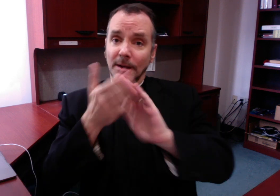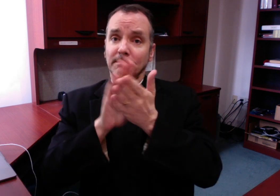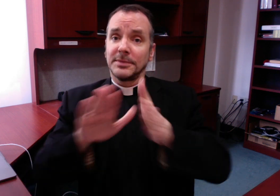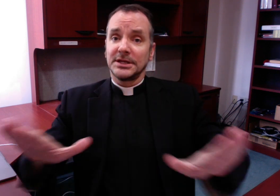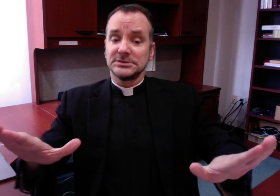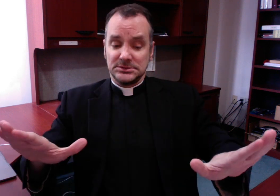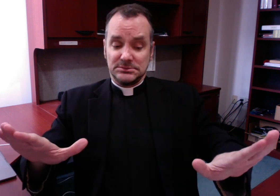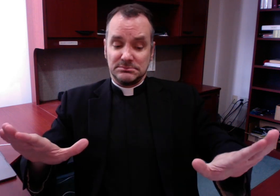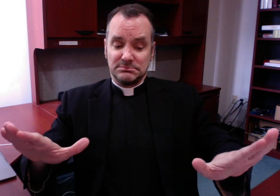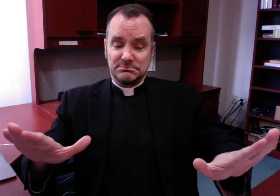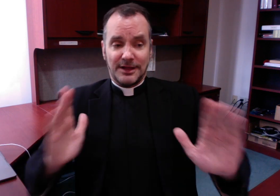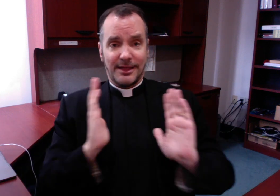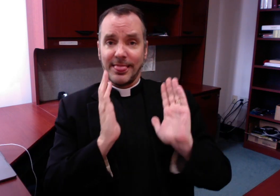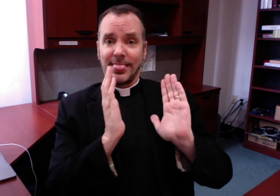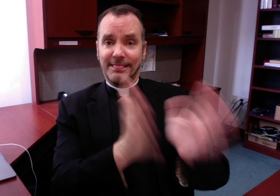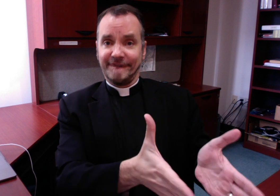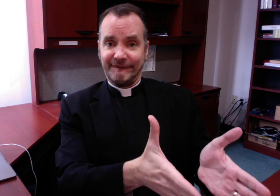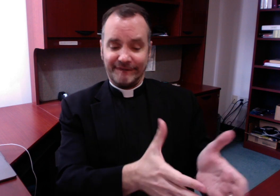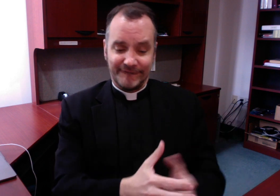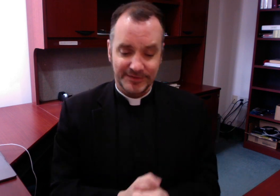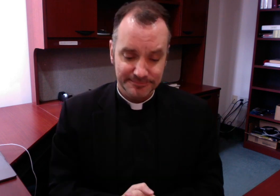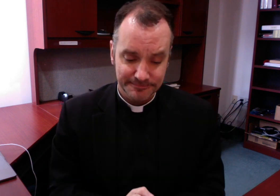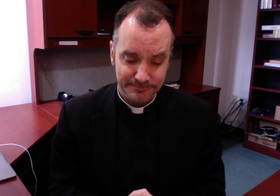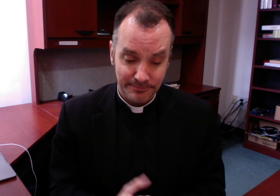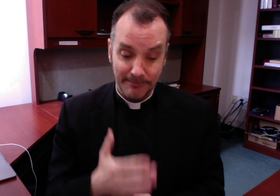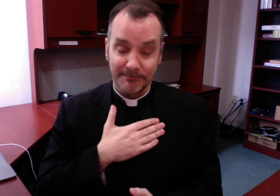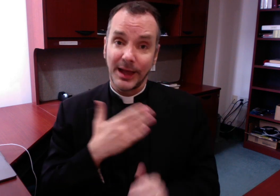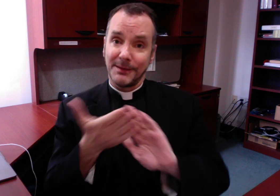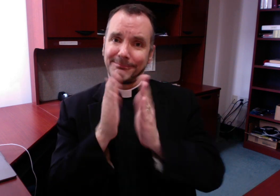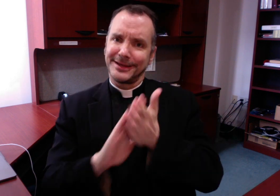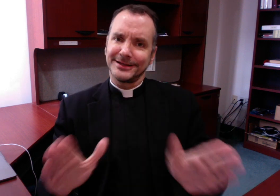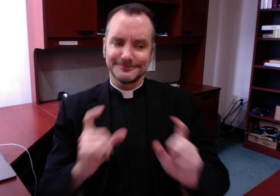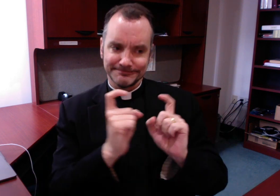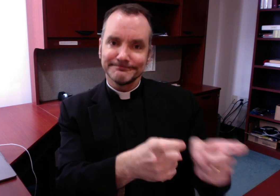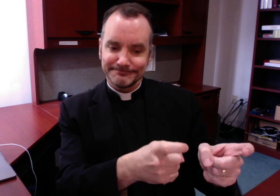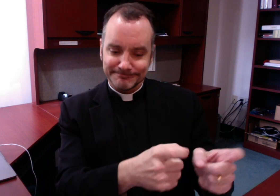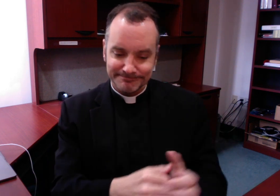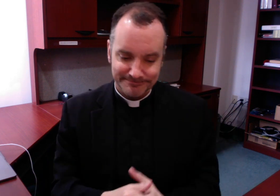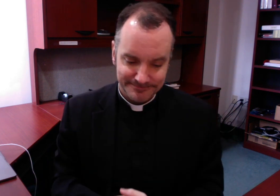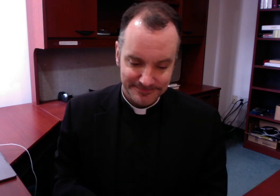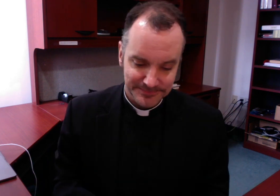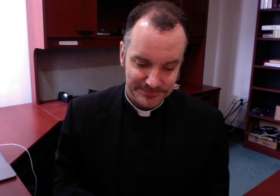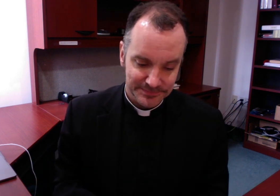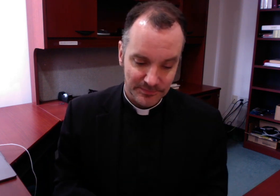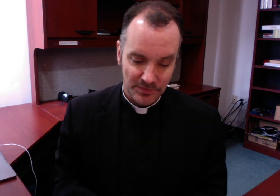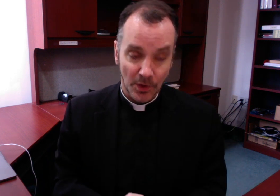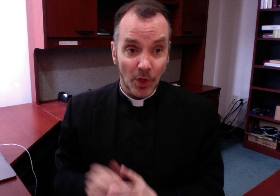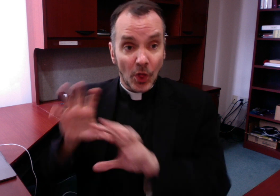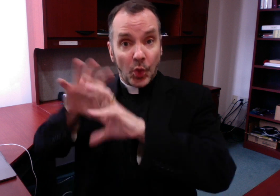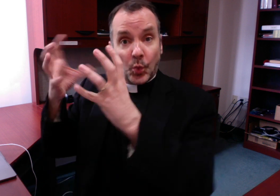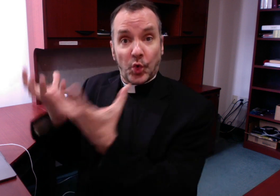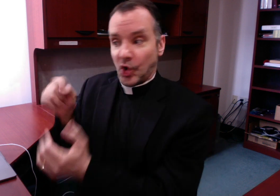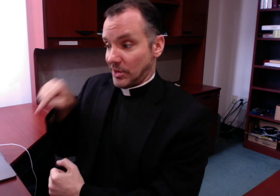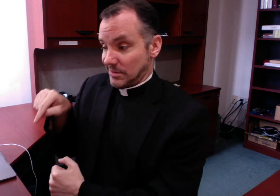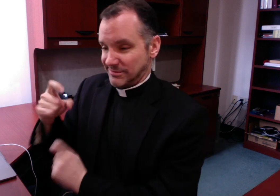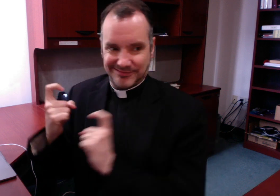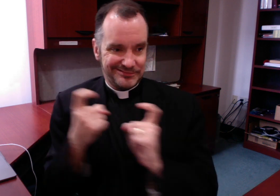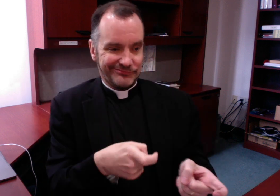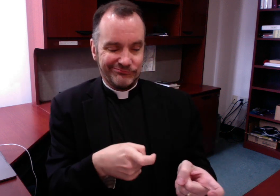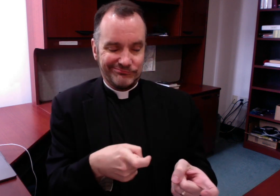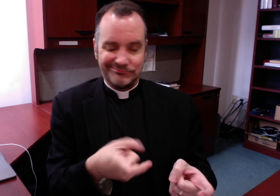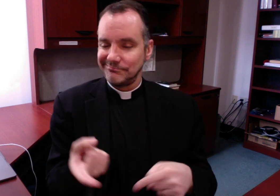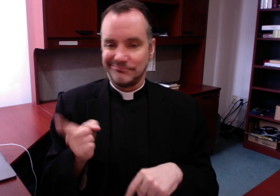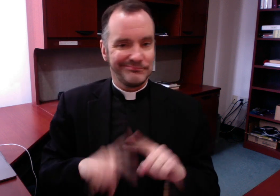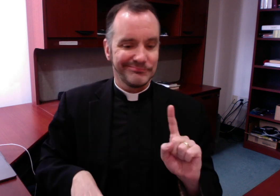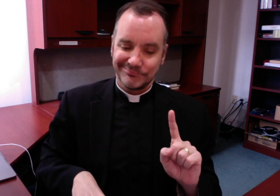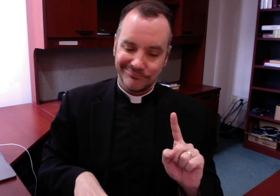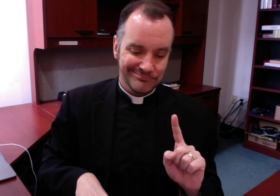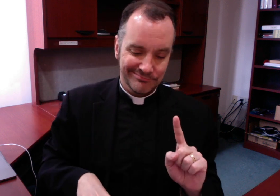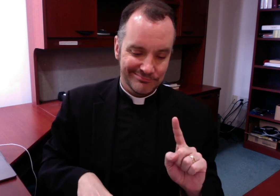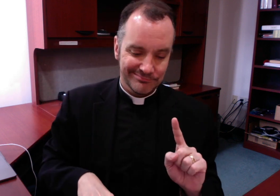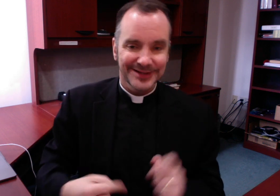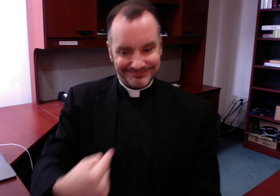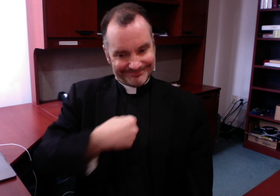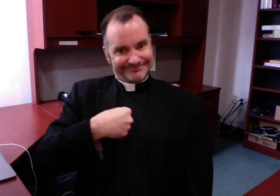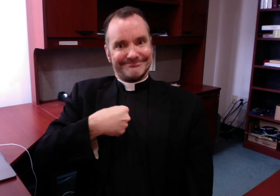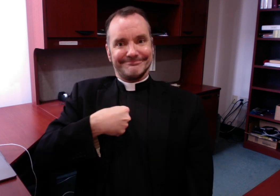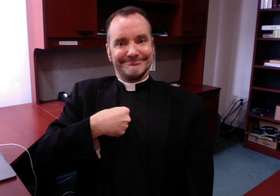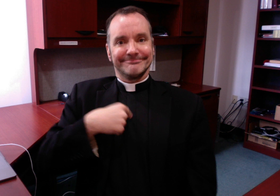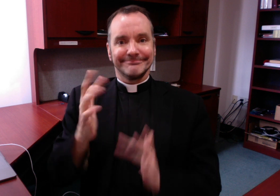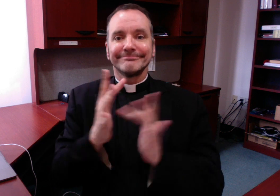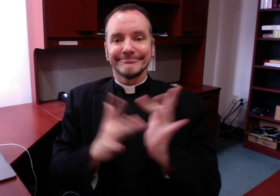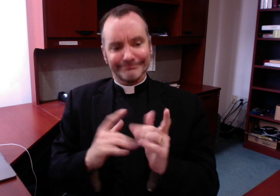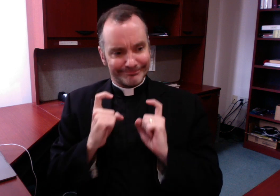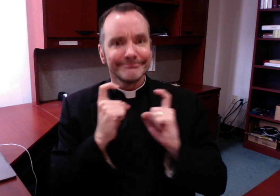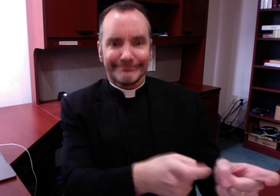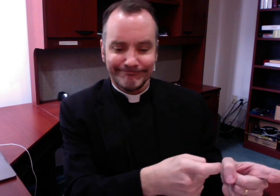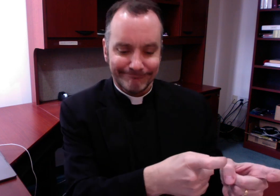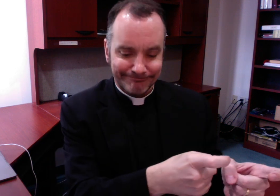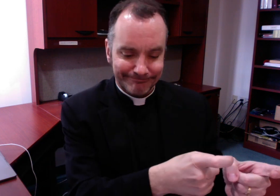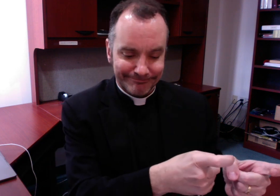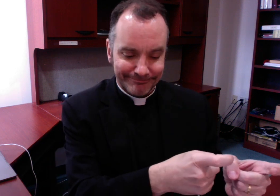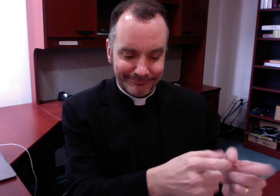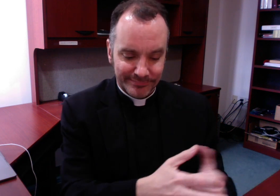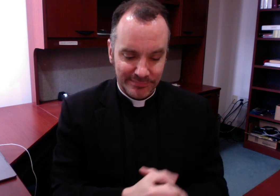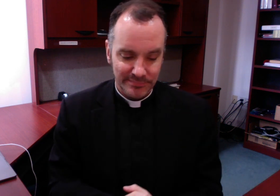leave with you; my peace I give to you. Not as the world gives do I give it to you. Do